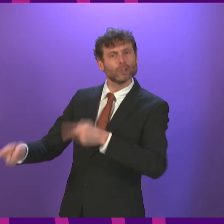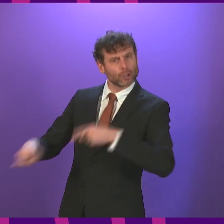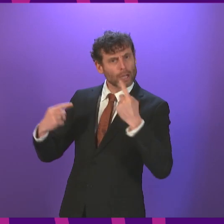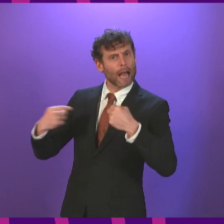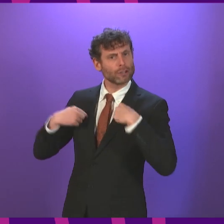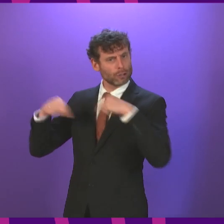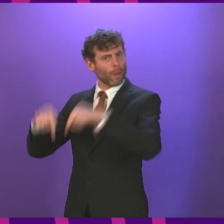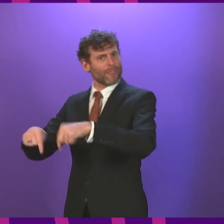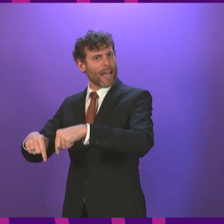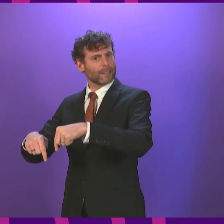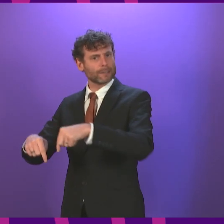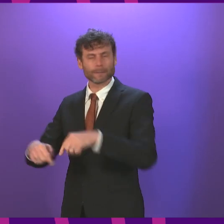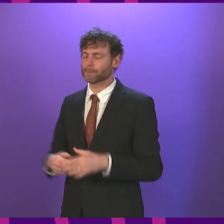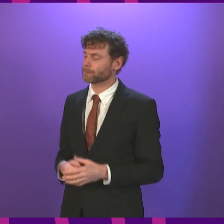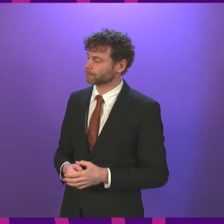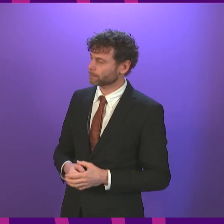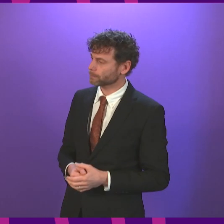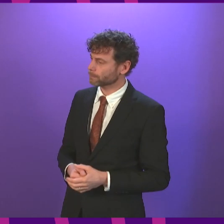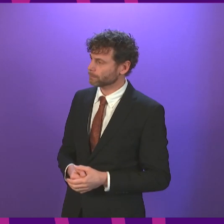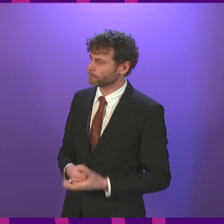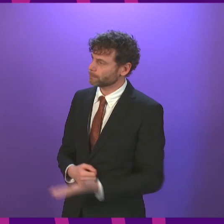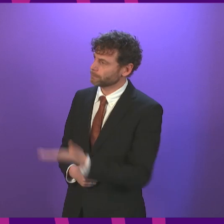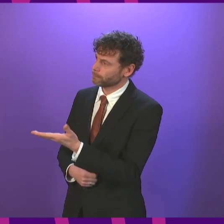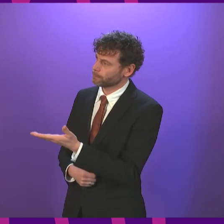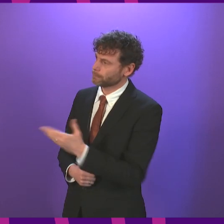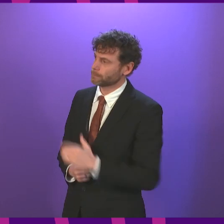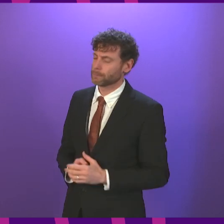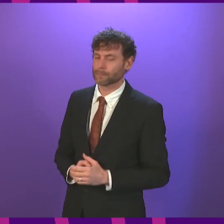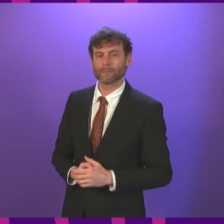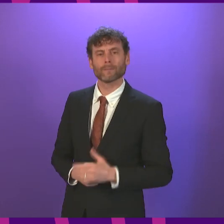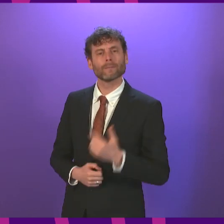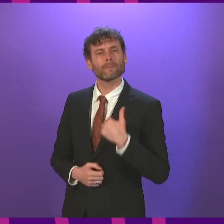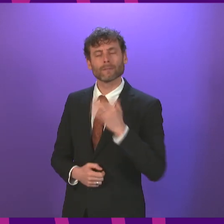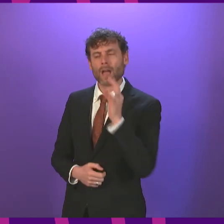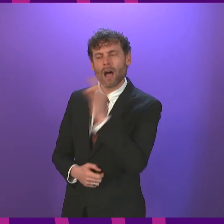Richard Lyle (Uddingston and Bellshill) (SNP): To ask the First Minister what the Scottish